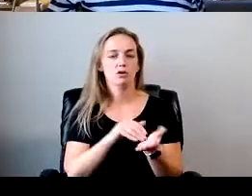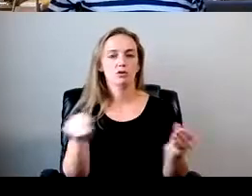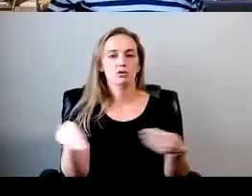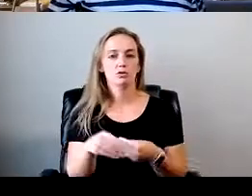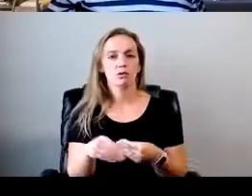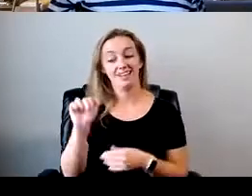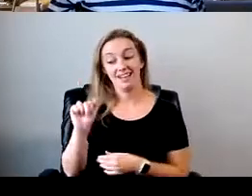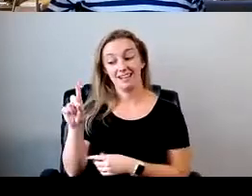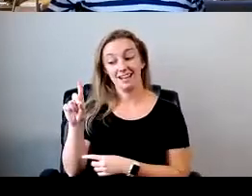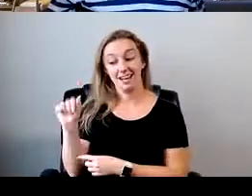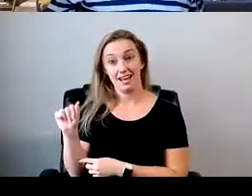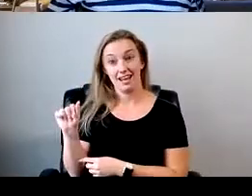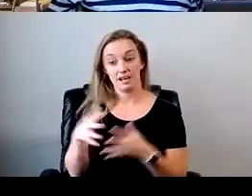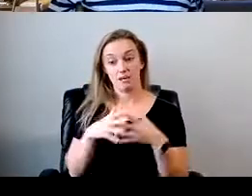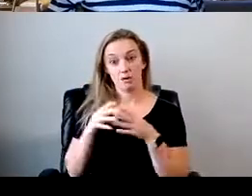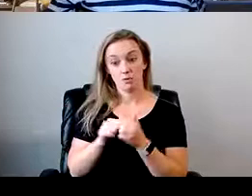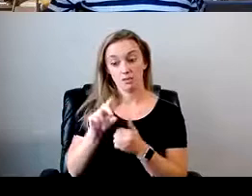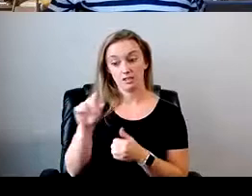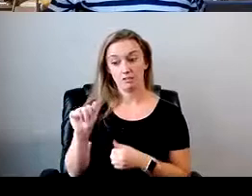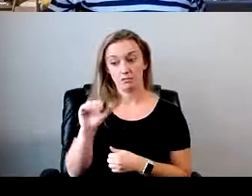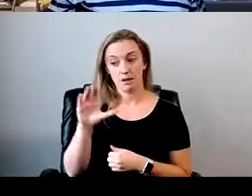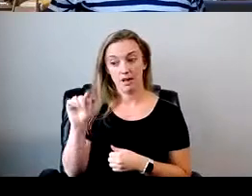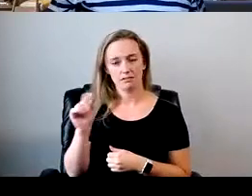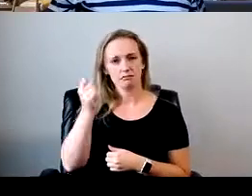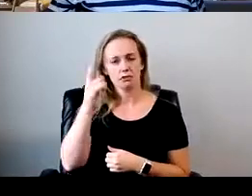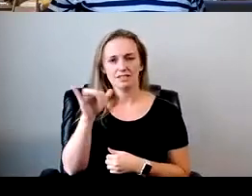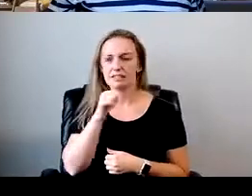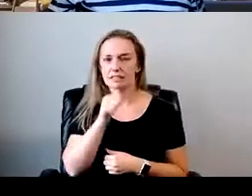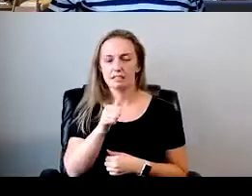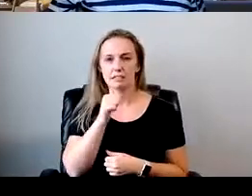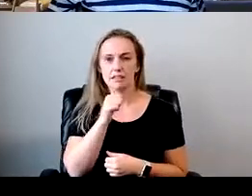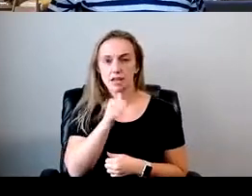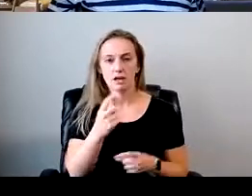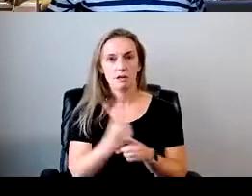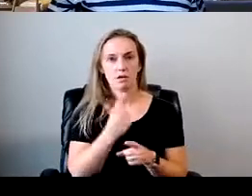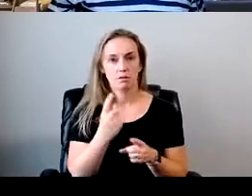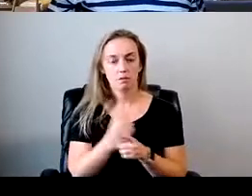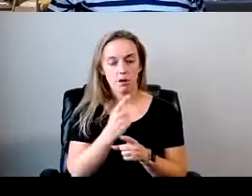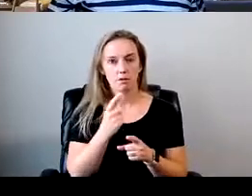the ADA says it is not a proper form of communication to have a third person talking